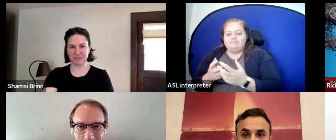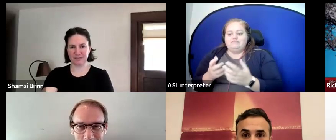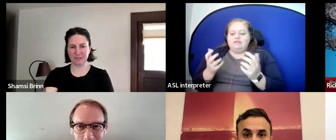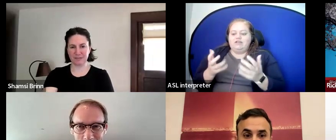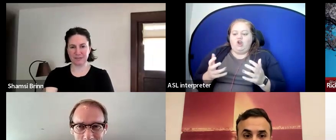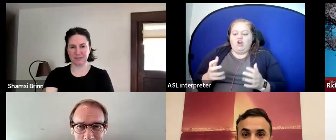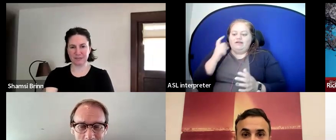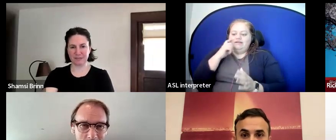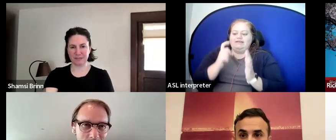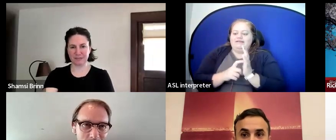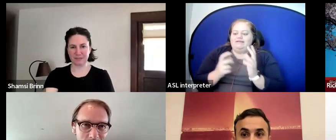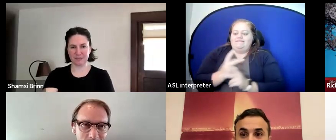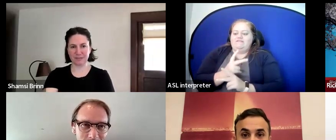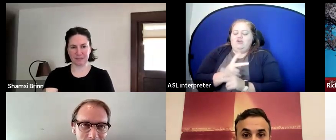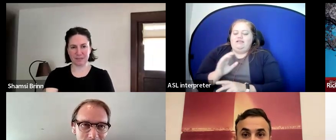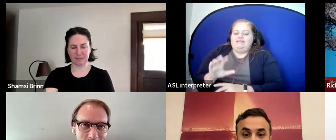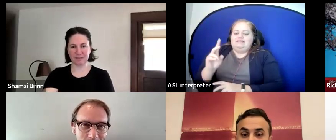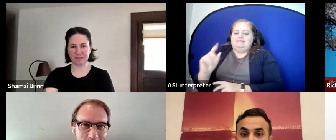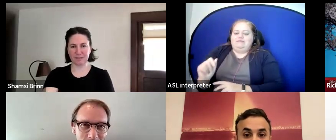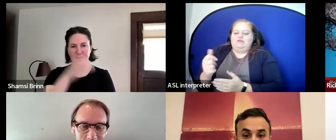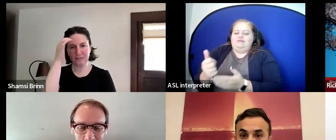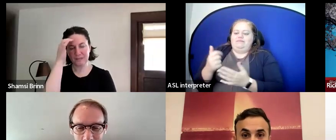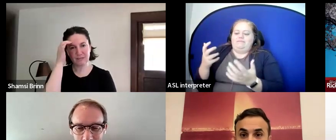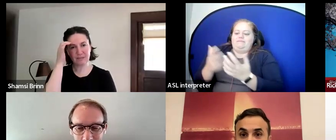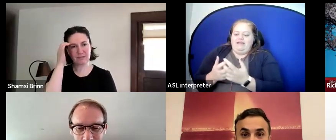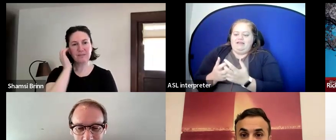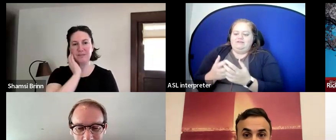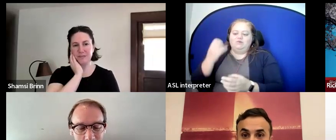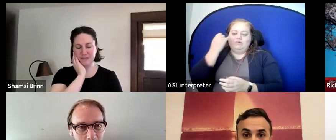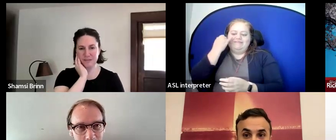of disability of the person who are using-- was using a system, like a learning management